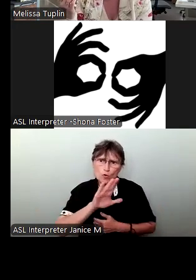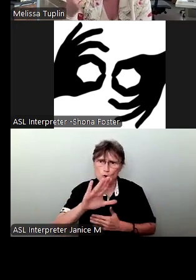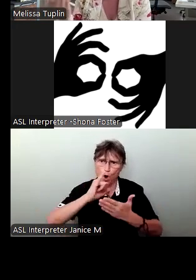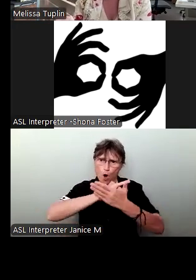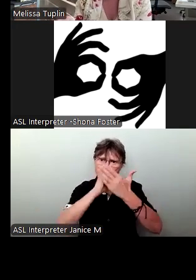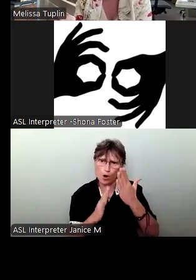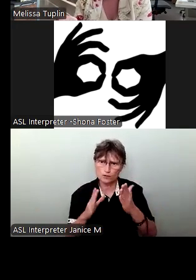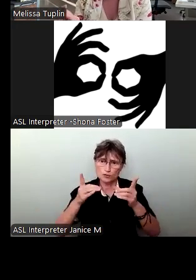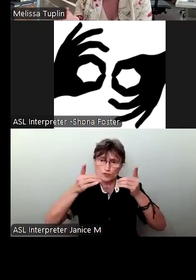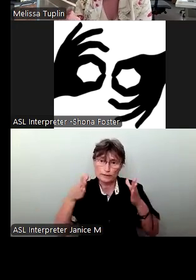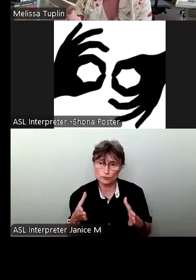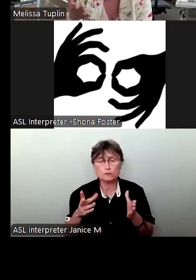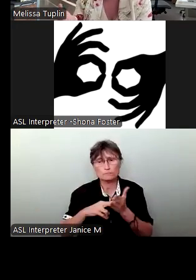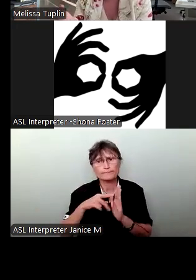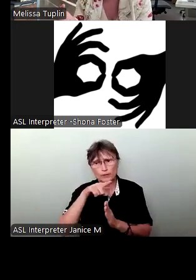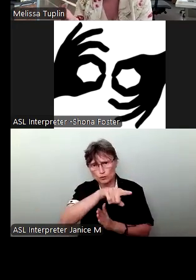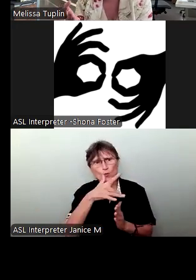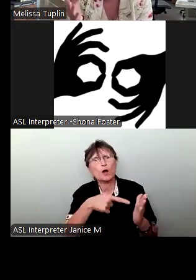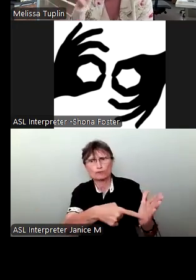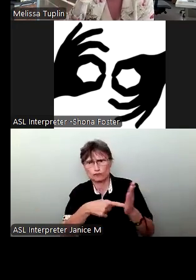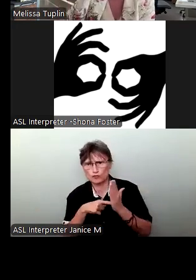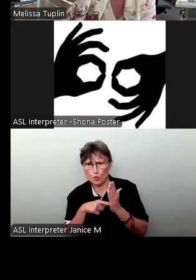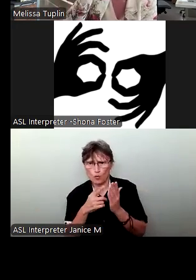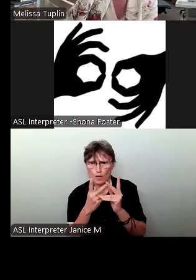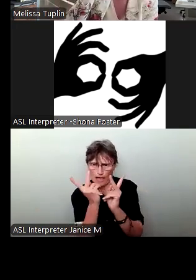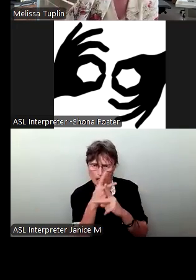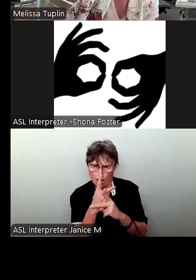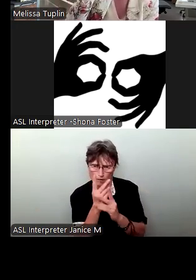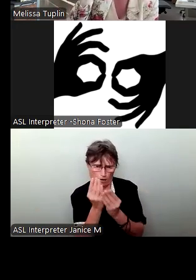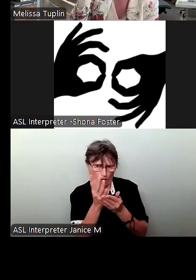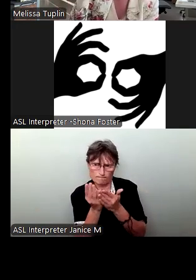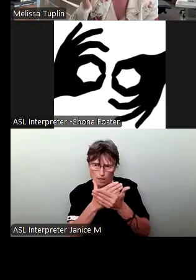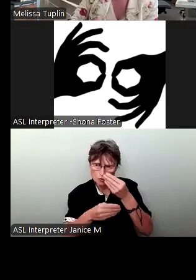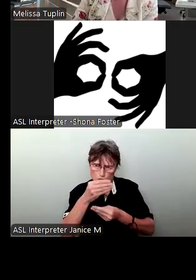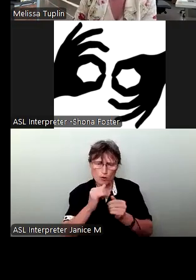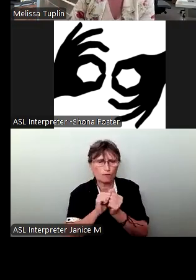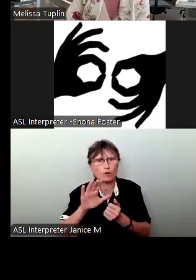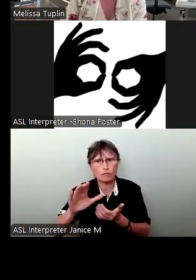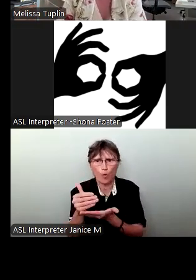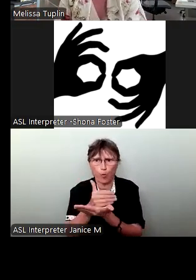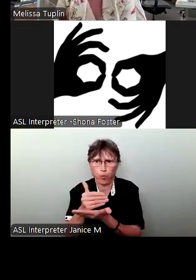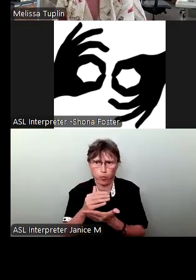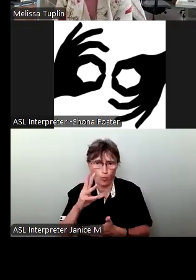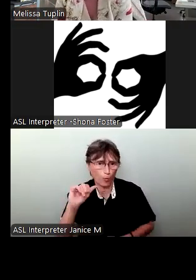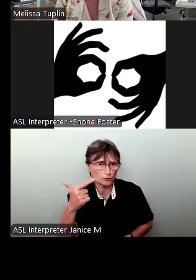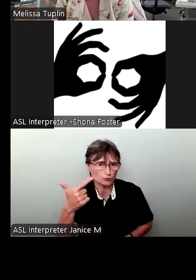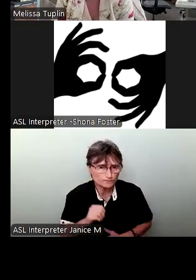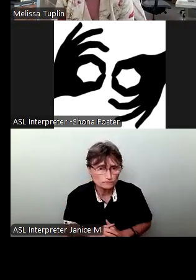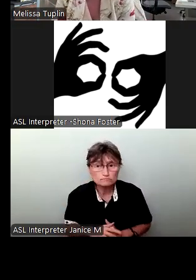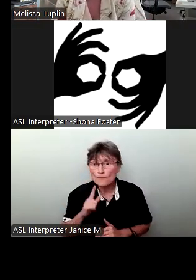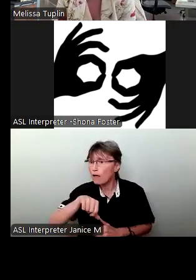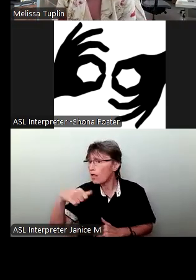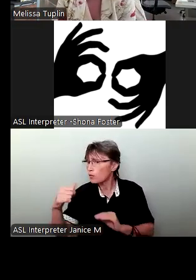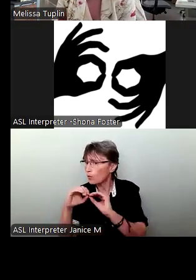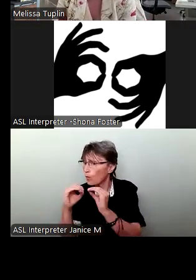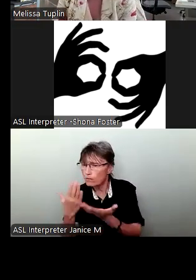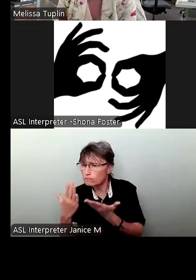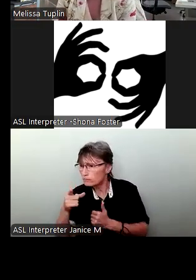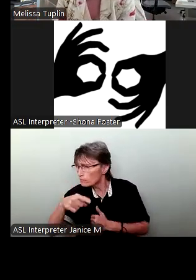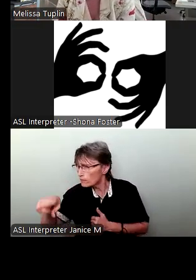the calculation of what that wage would be. Some organizations may want to speak to how receiving